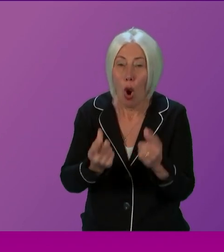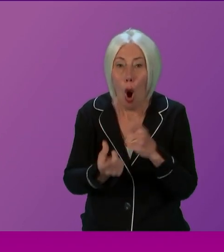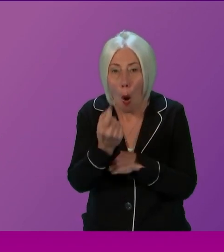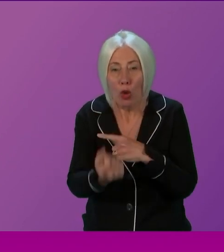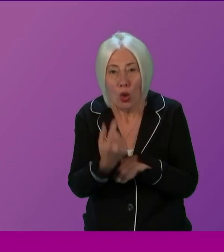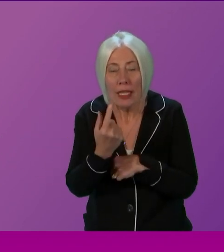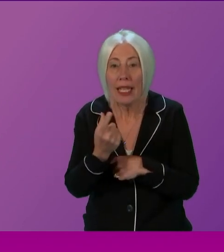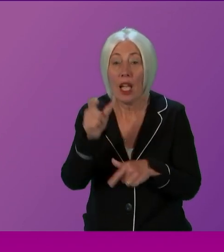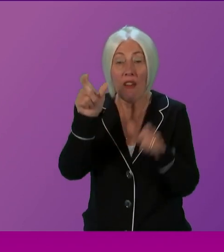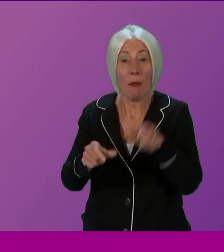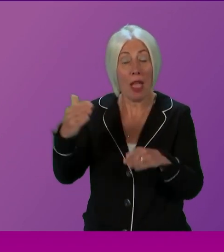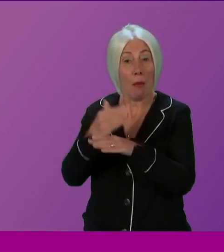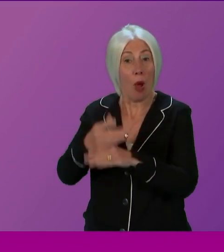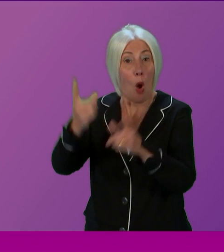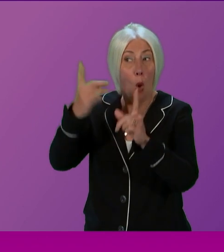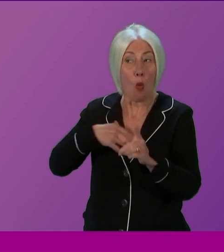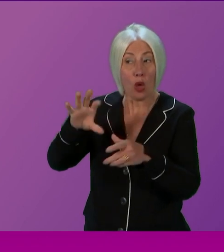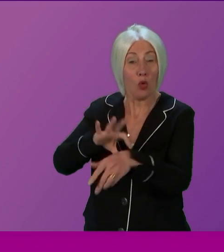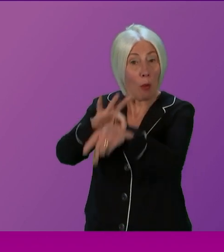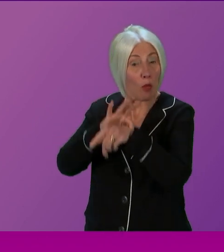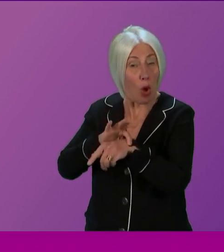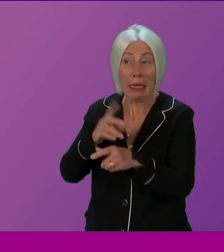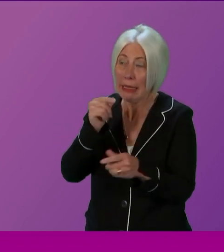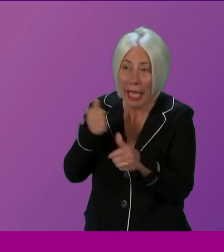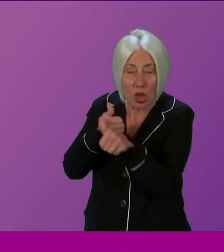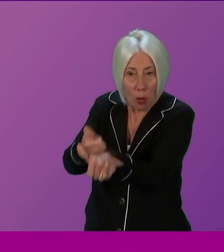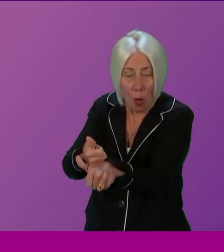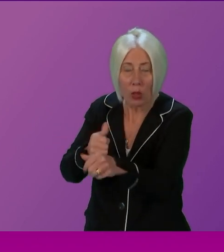on an apprentice are supported to do so. The modern apprenticeship quarter 3